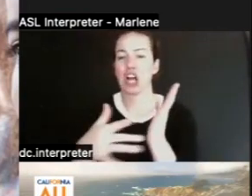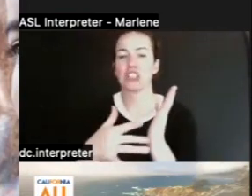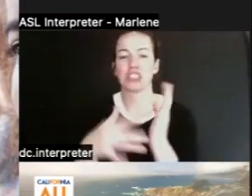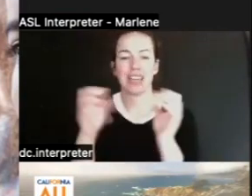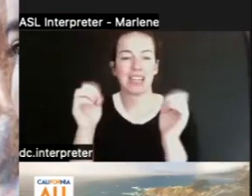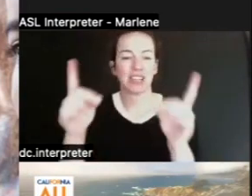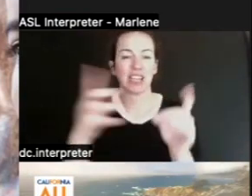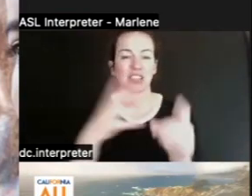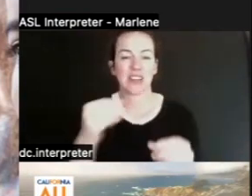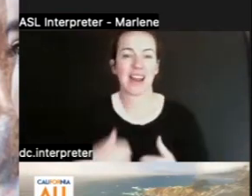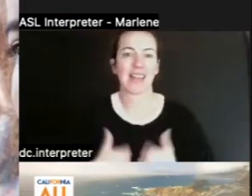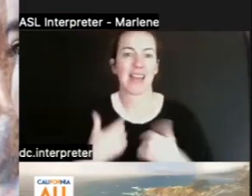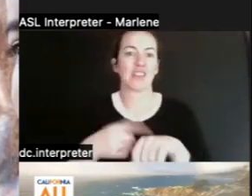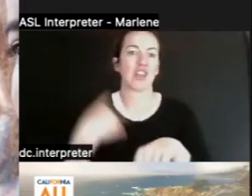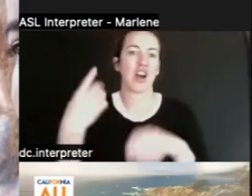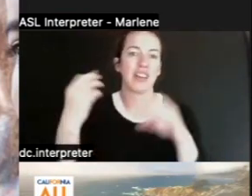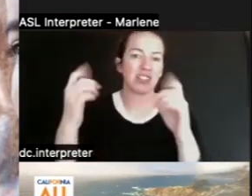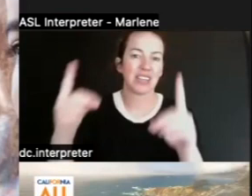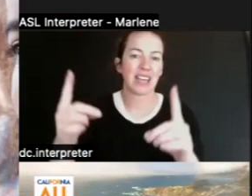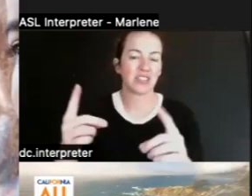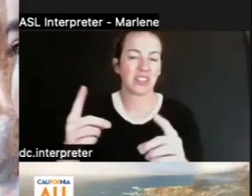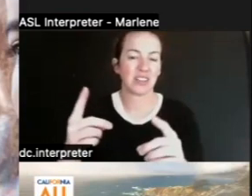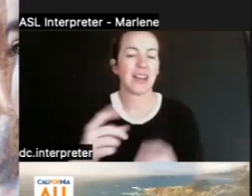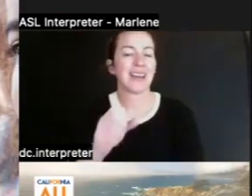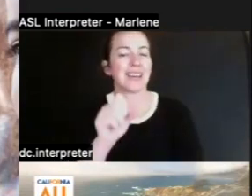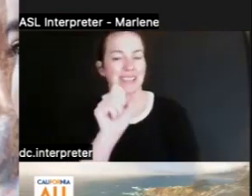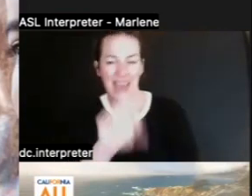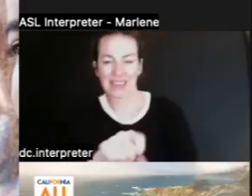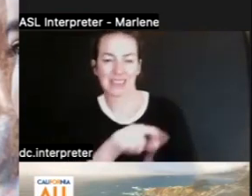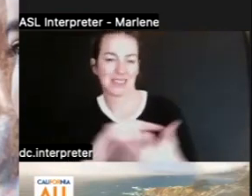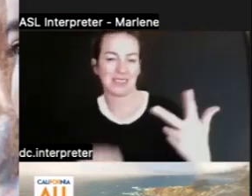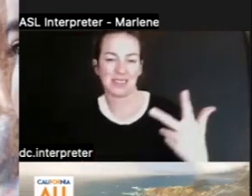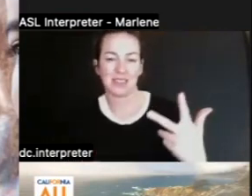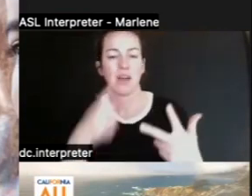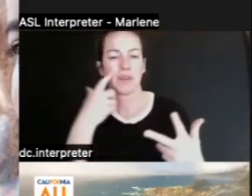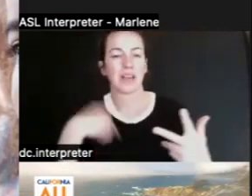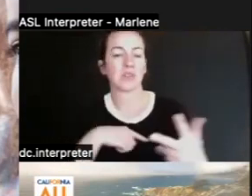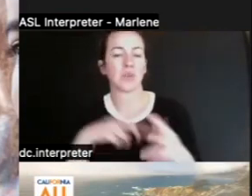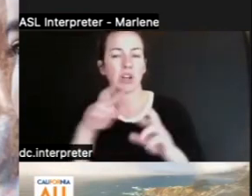be part of the conversation? And the answer is yes, because especially as we're looking at the,